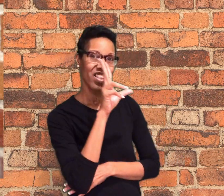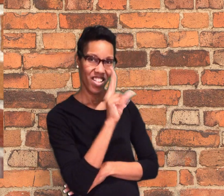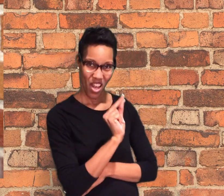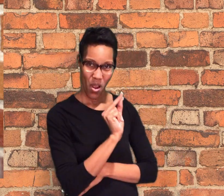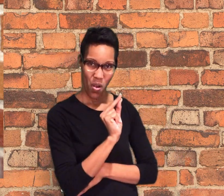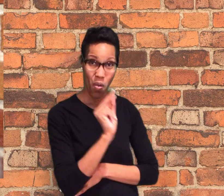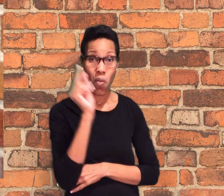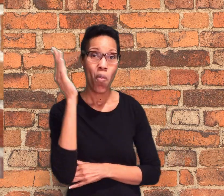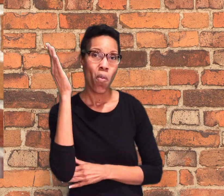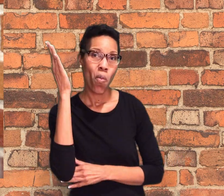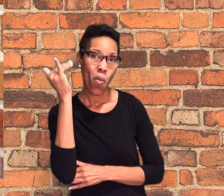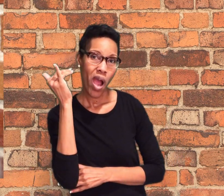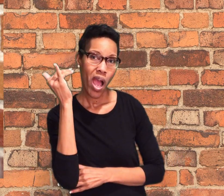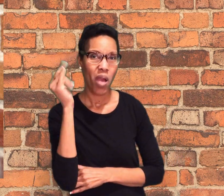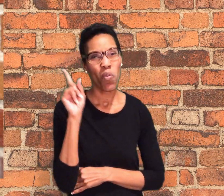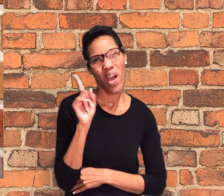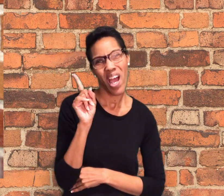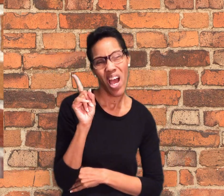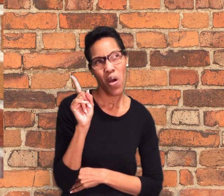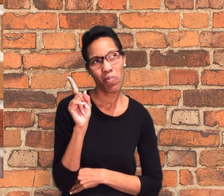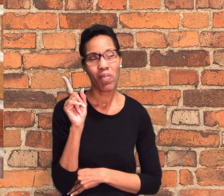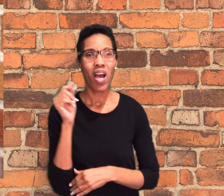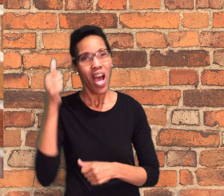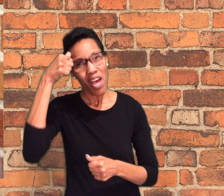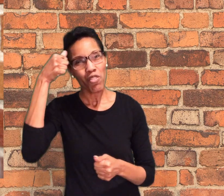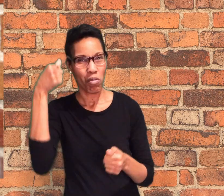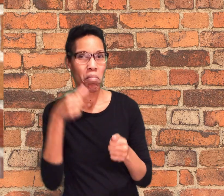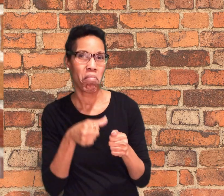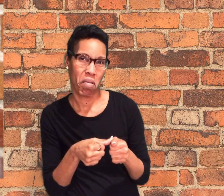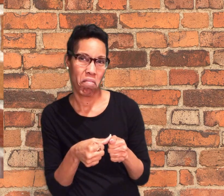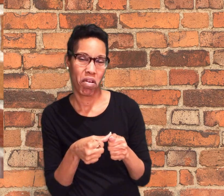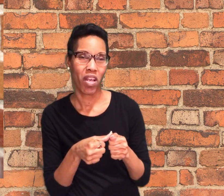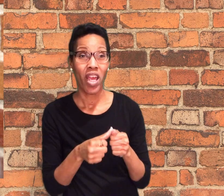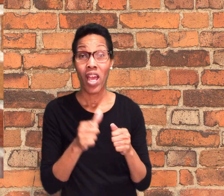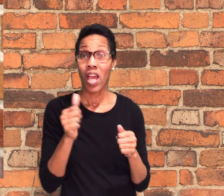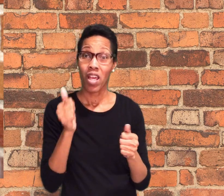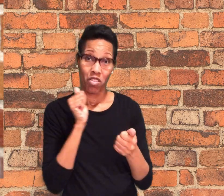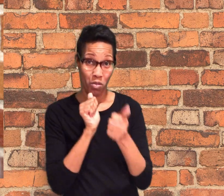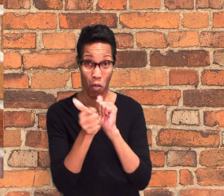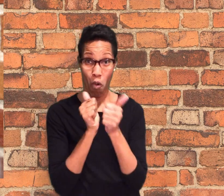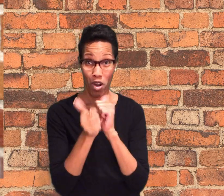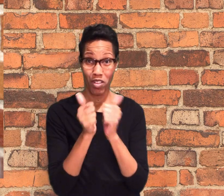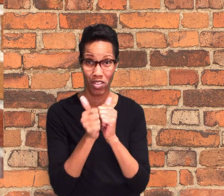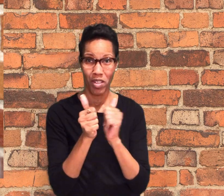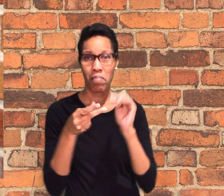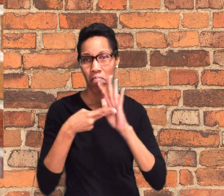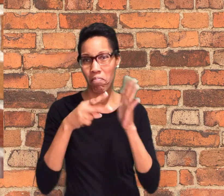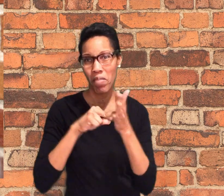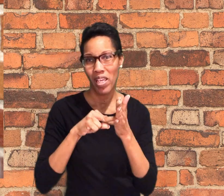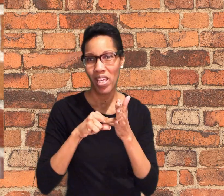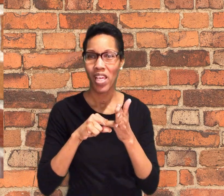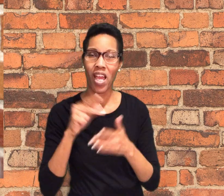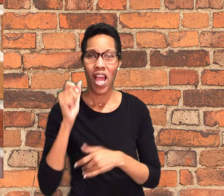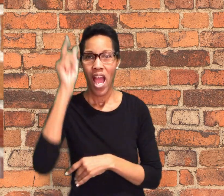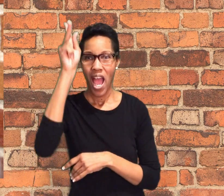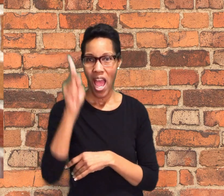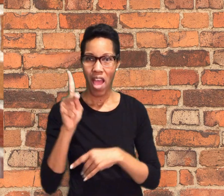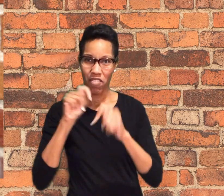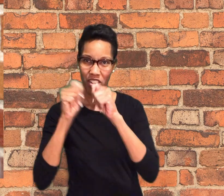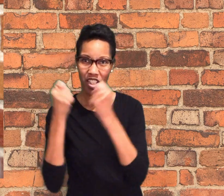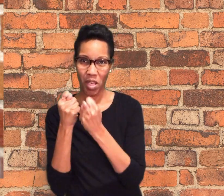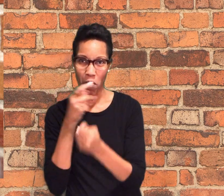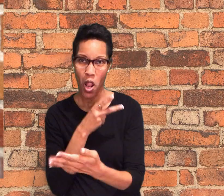no why well wait a minute I do remember on sporting events half